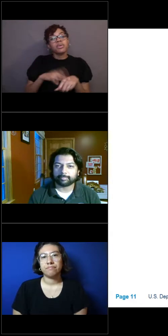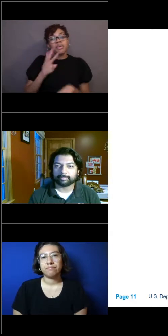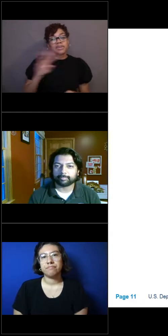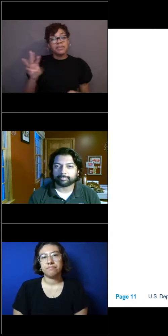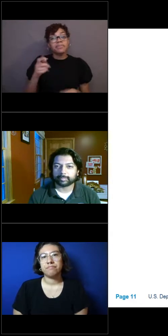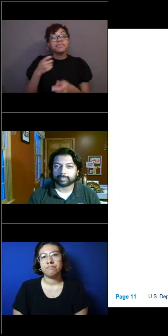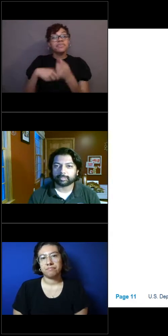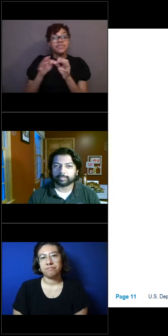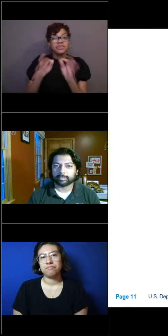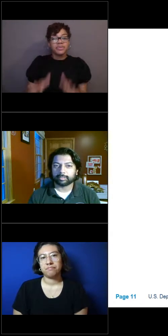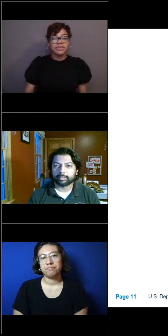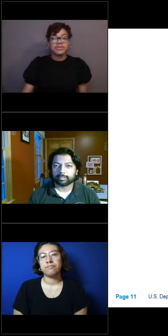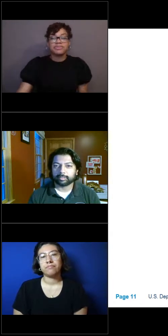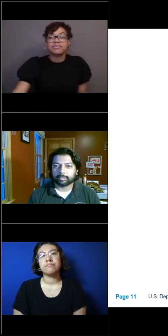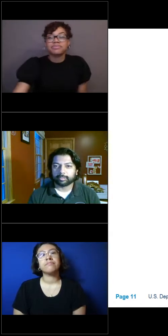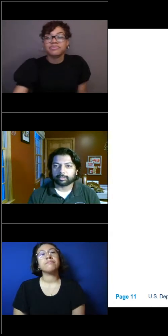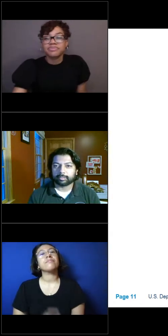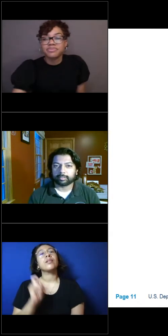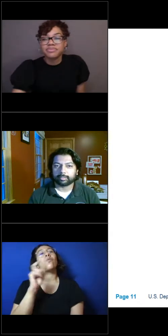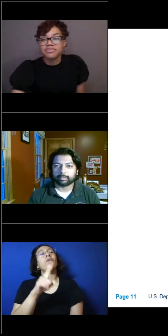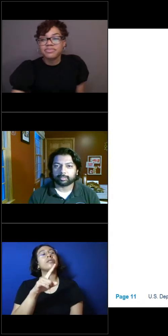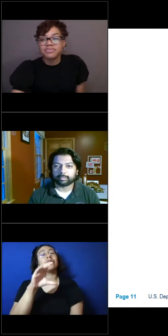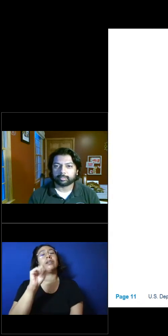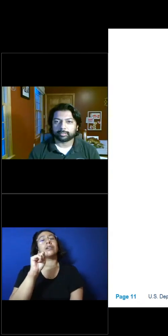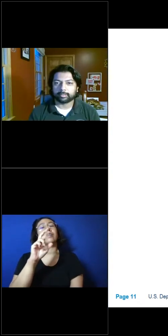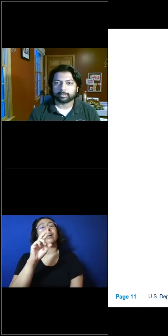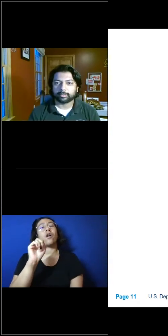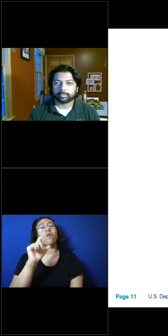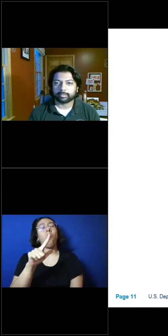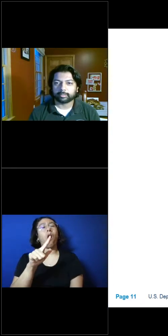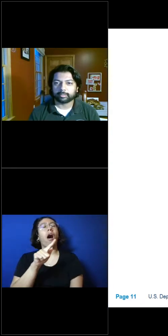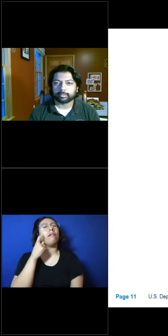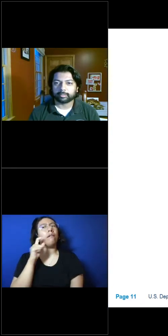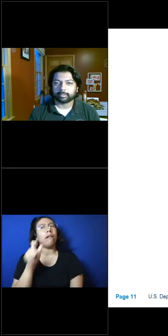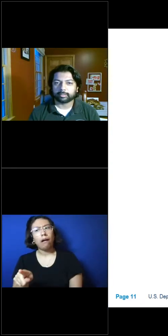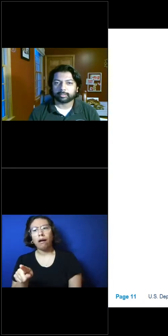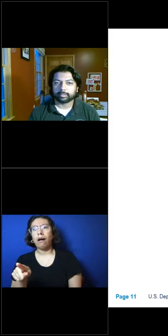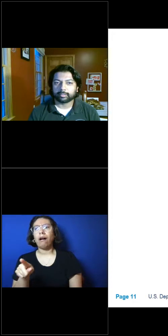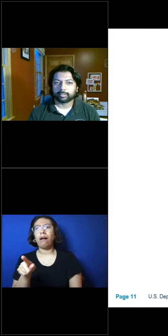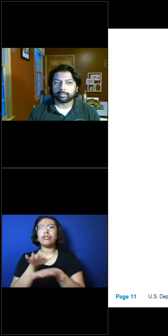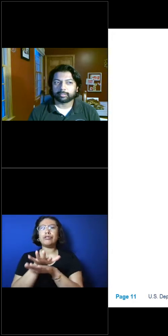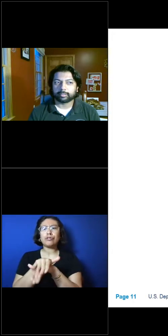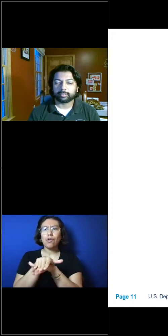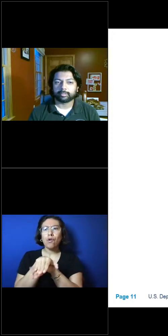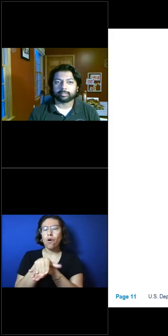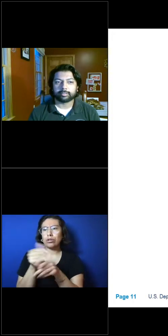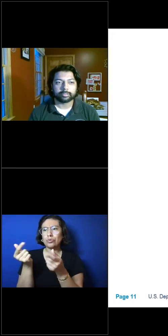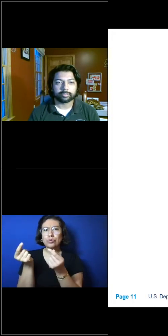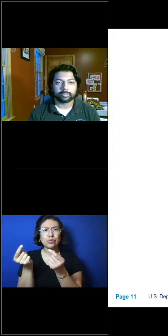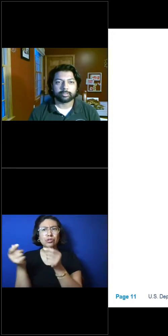Carol asks, "If you do see a stranded turtle, is there something you should do? Should you cover them until rescue gets there?